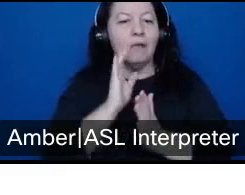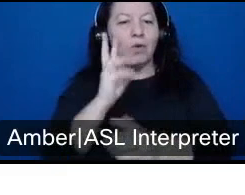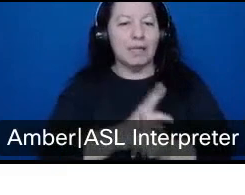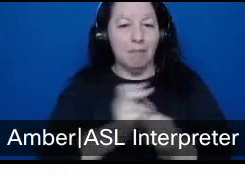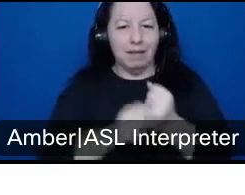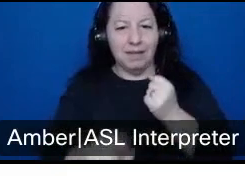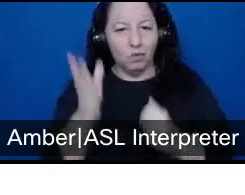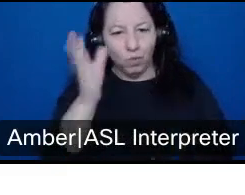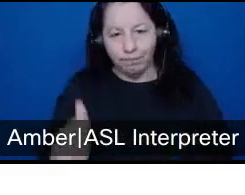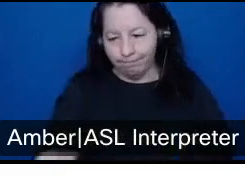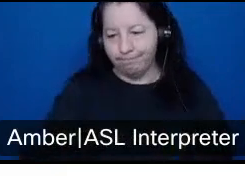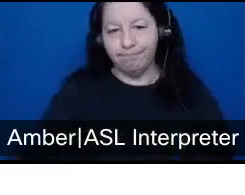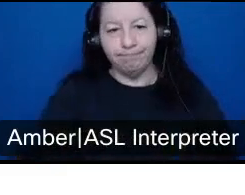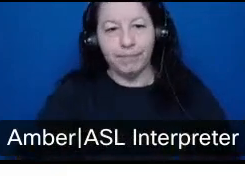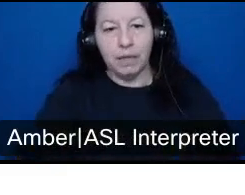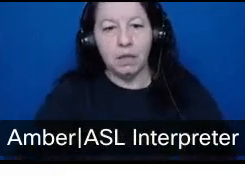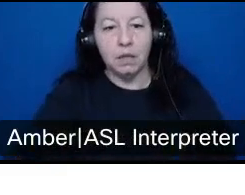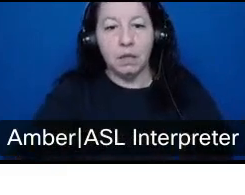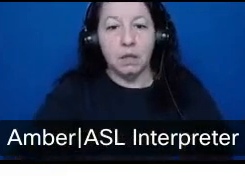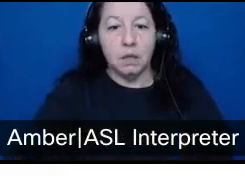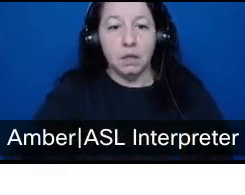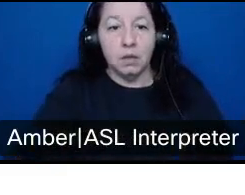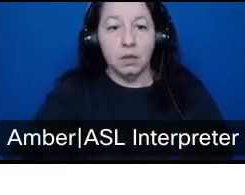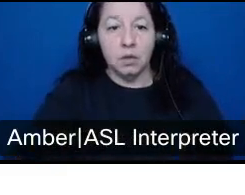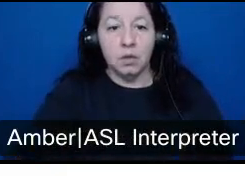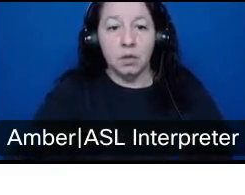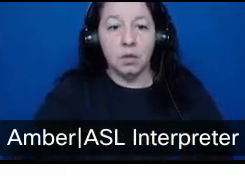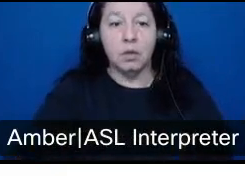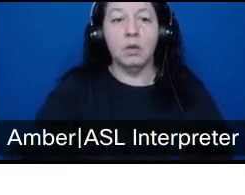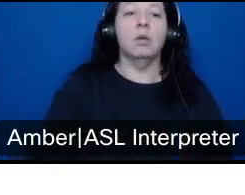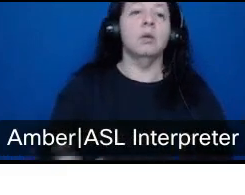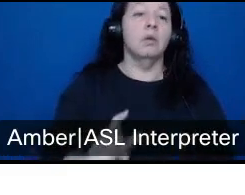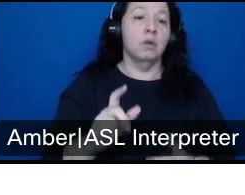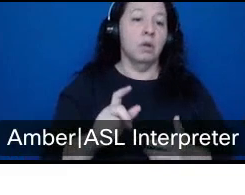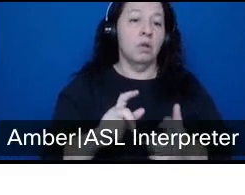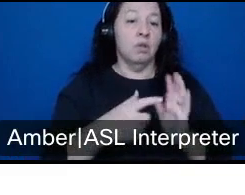Uh, I'll say that, um, you know, the terms of the extension, uh.